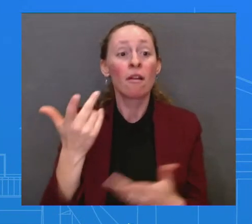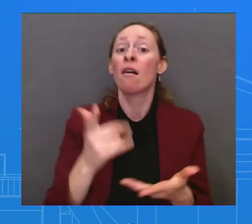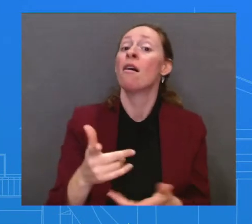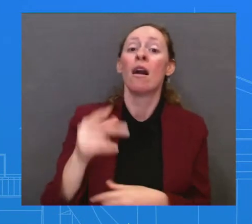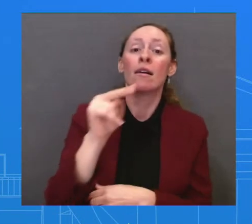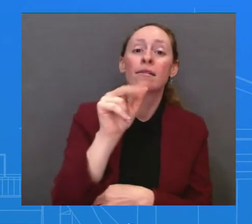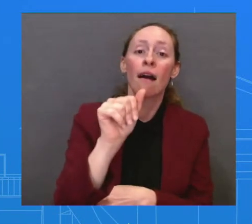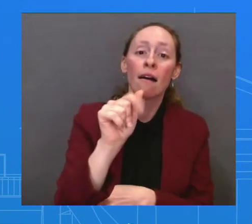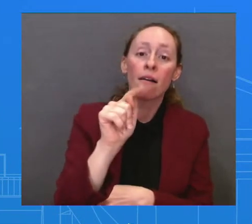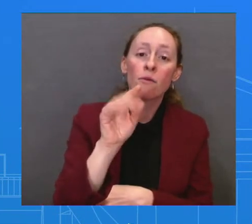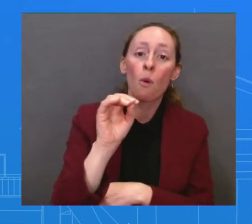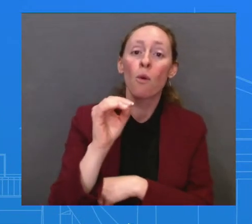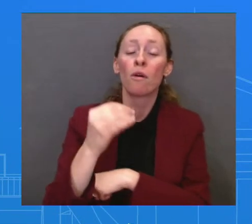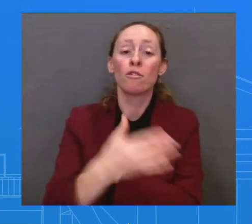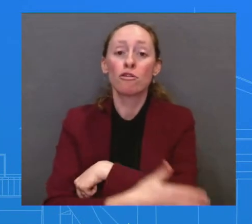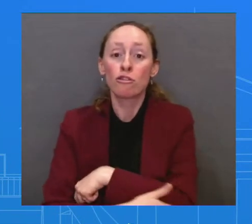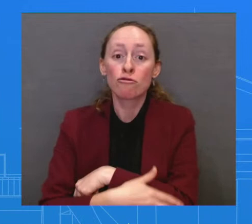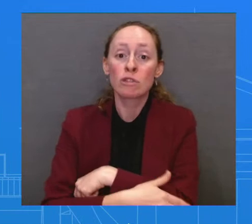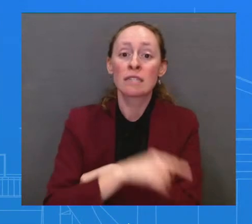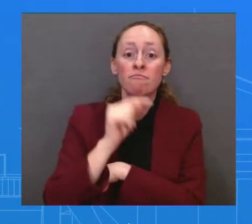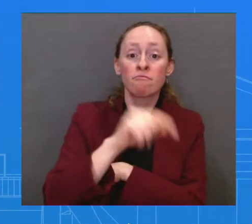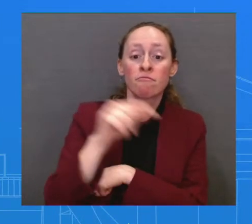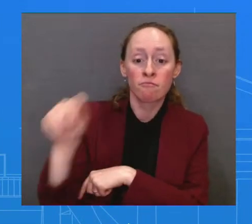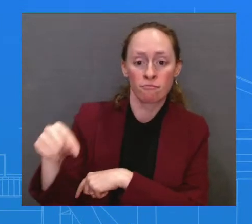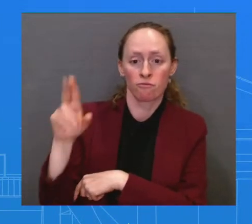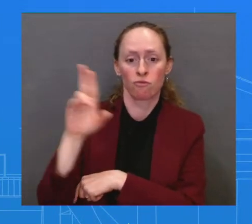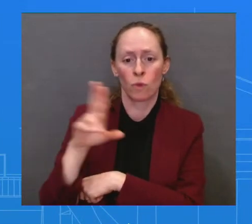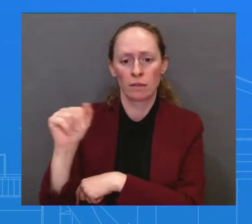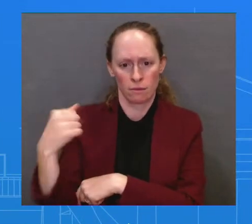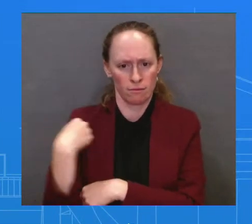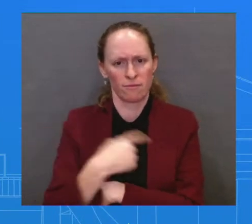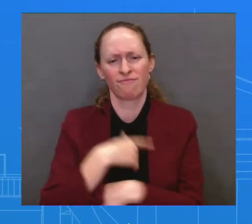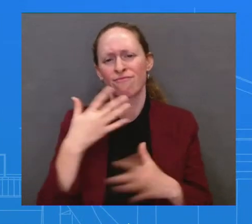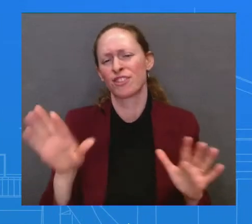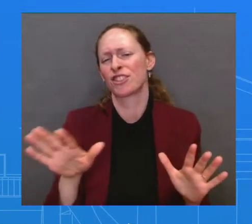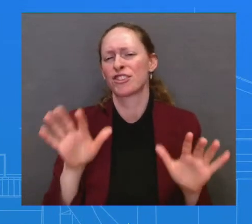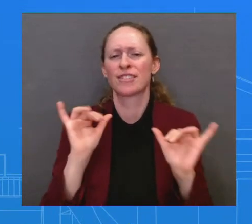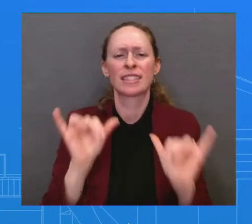are committed to making sure they get those. In fact, Secretary Austin had the opportunity